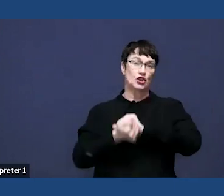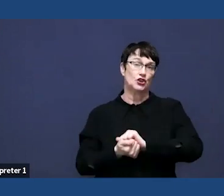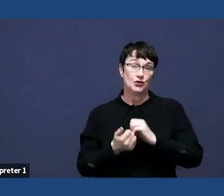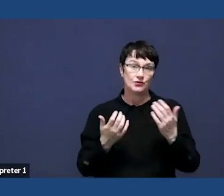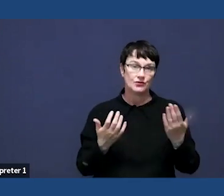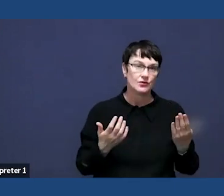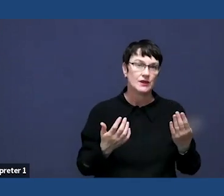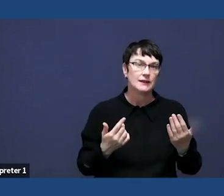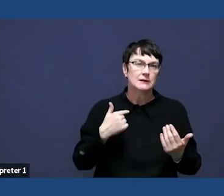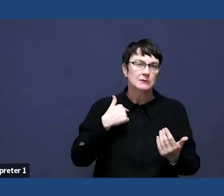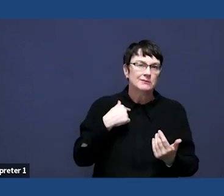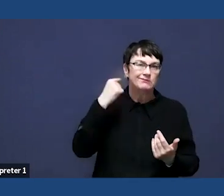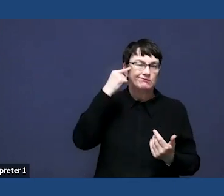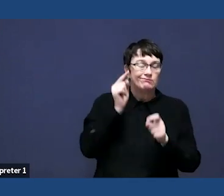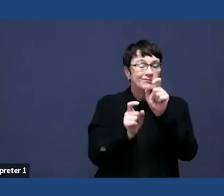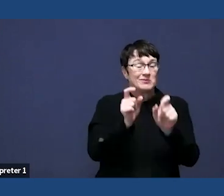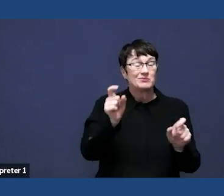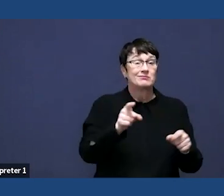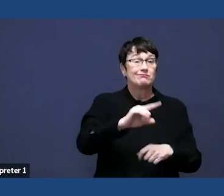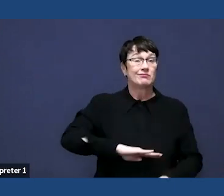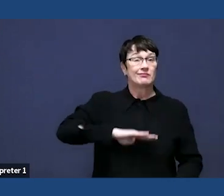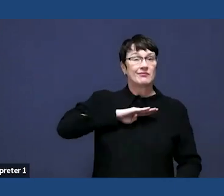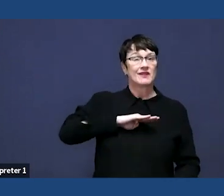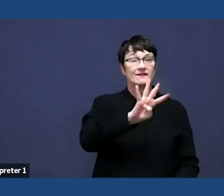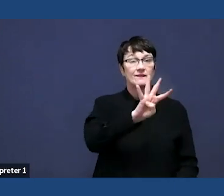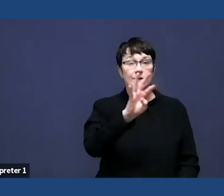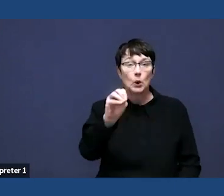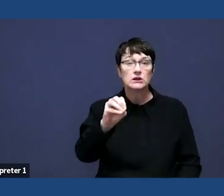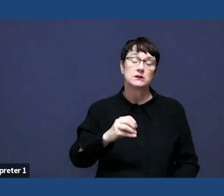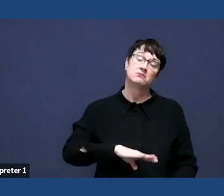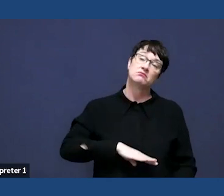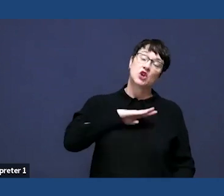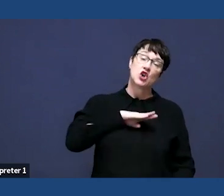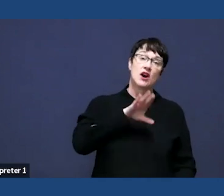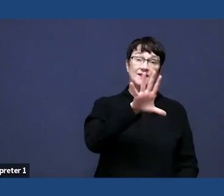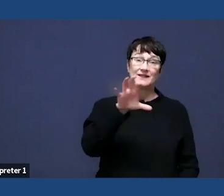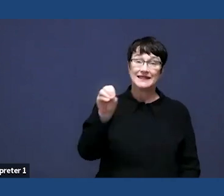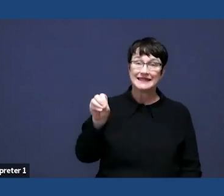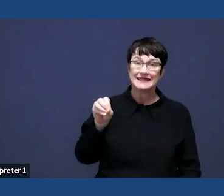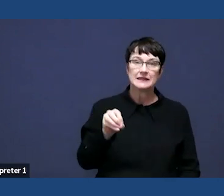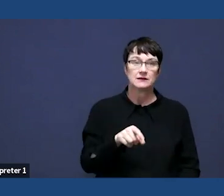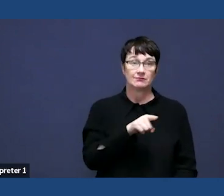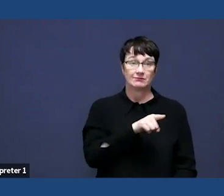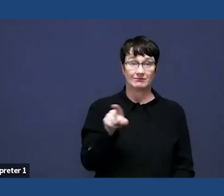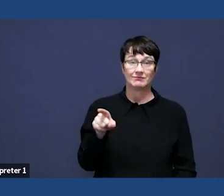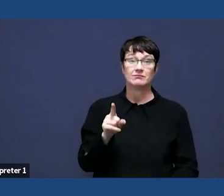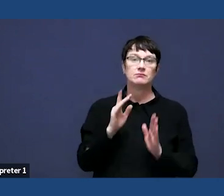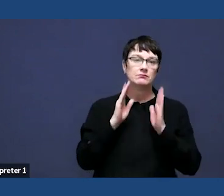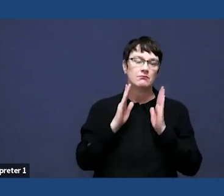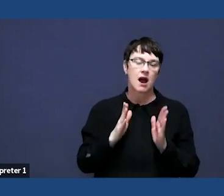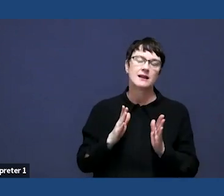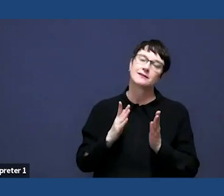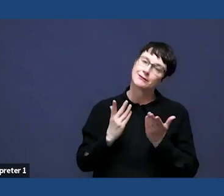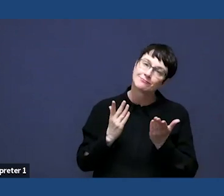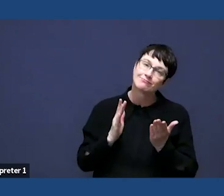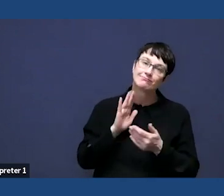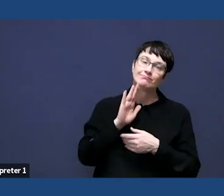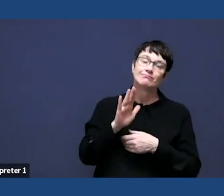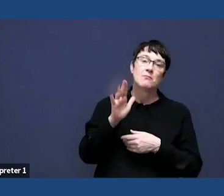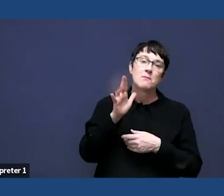They have to be not just about the ageing population. It's about the whole world.